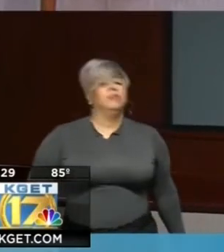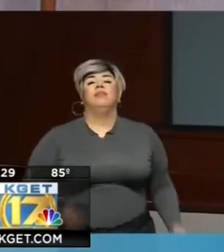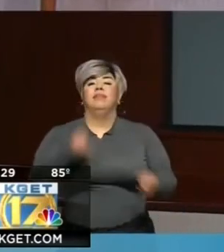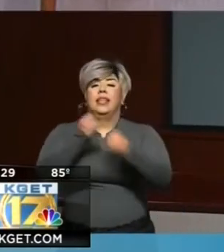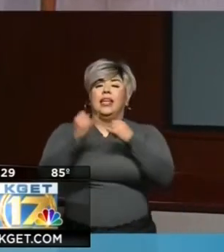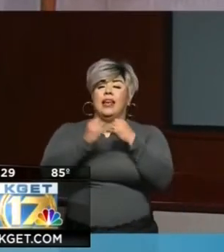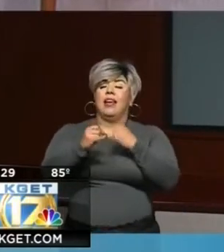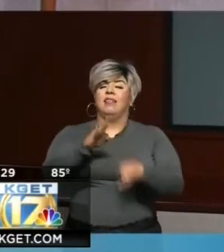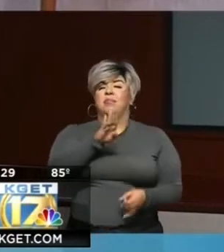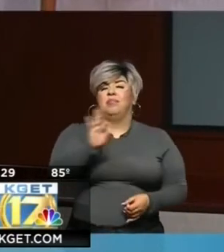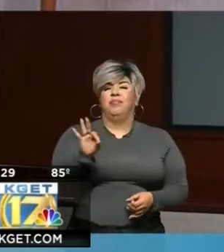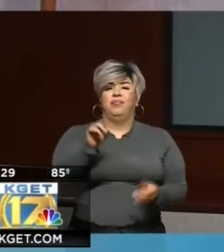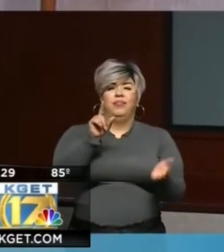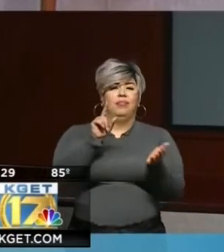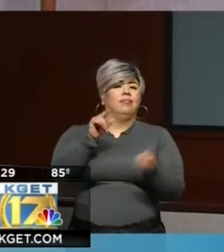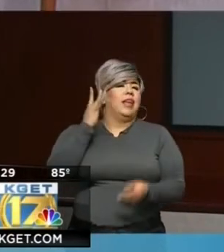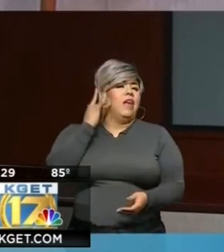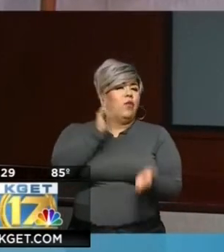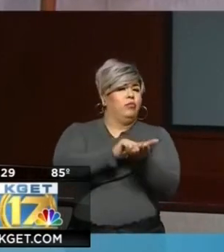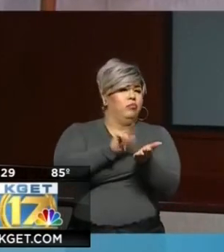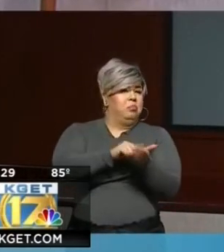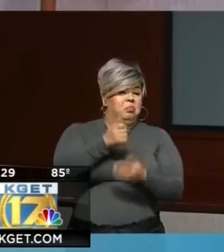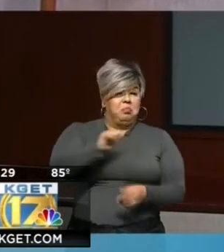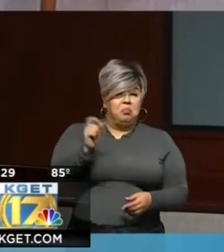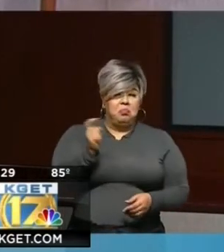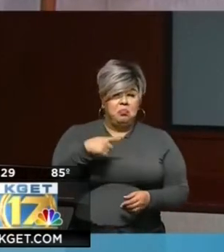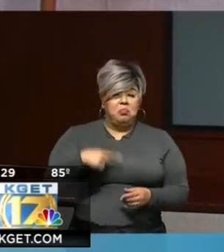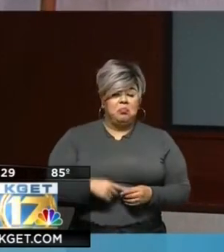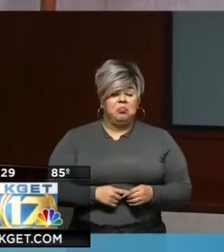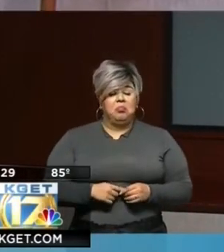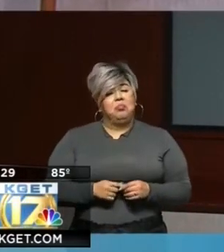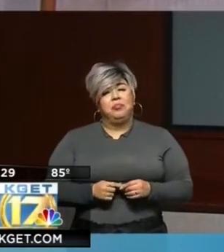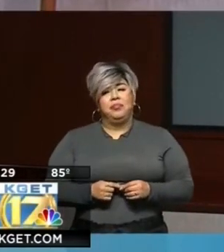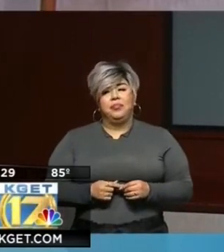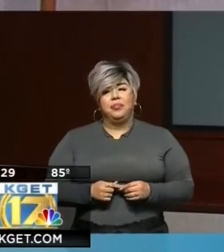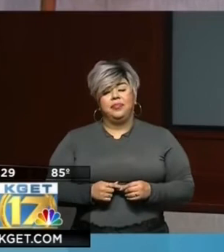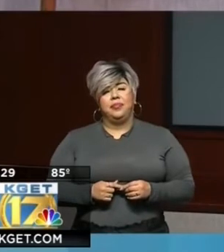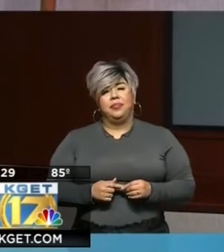THANK YOU. OKAY, OUR FINAL OUTLET